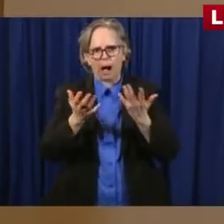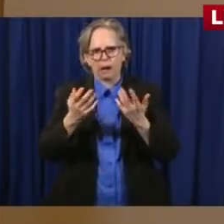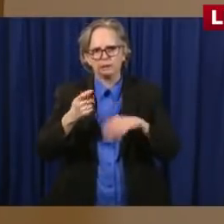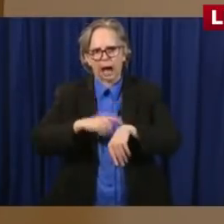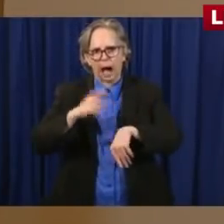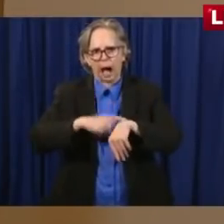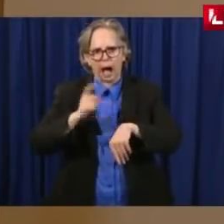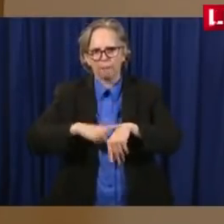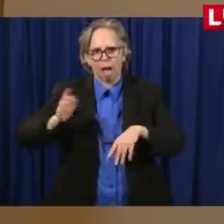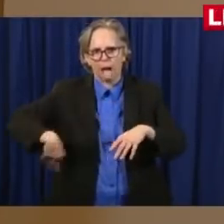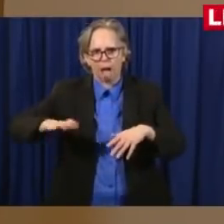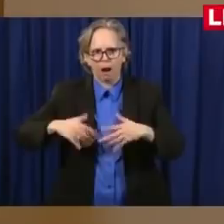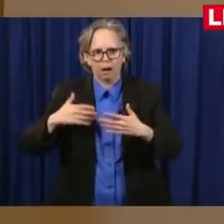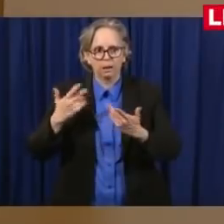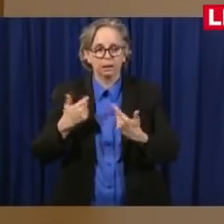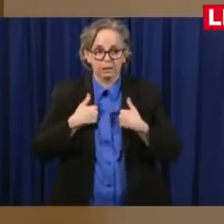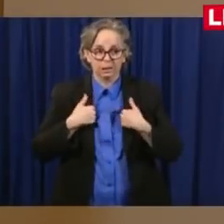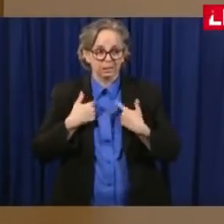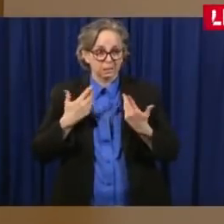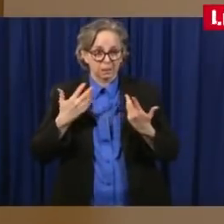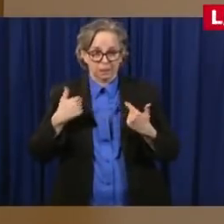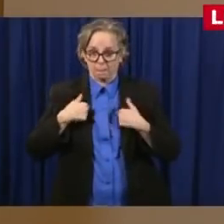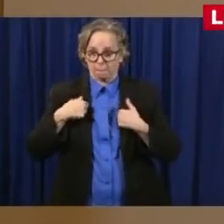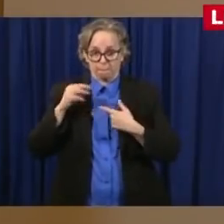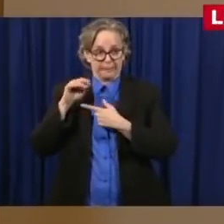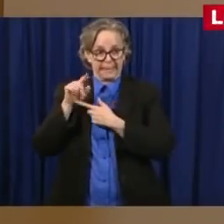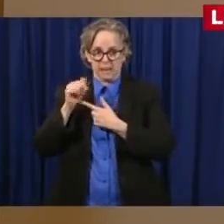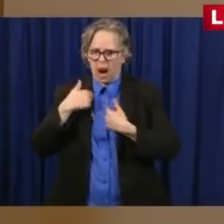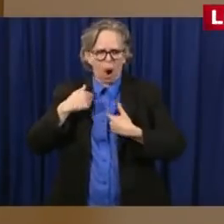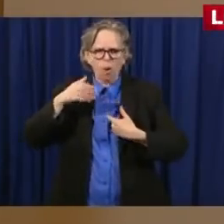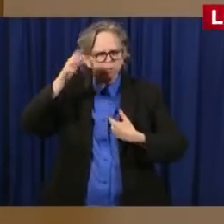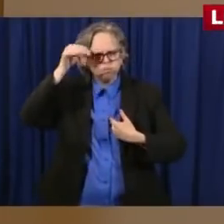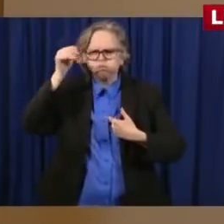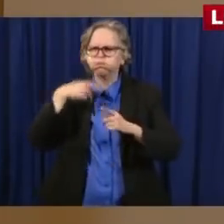IT IS COMPLICATED AS TO WHY WE DO NOT HAVE TESTING.